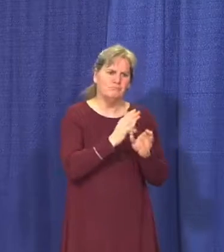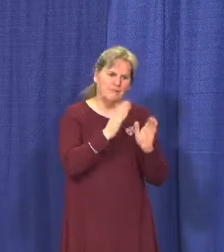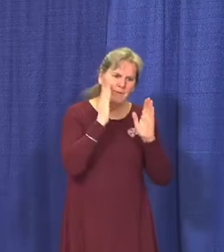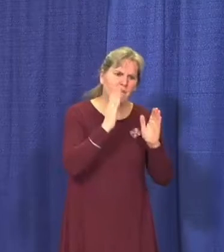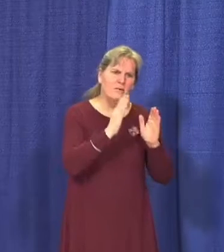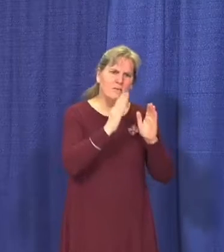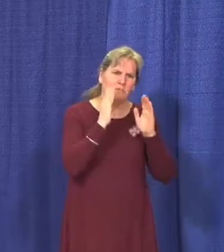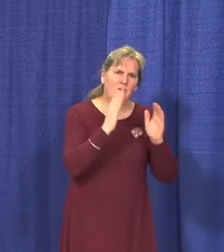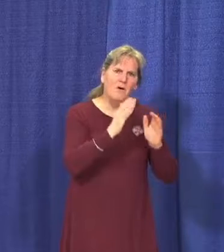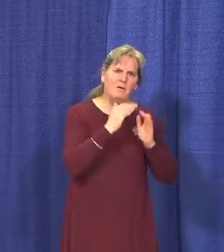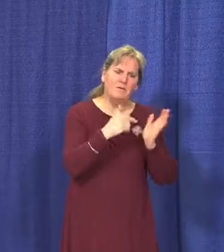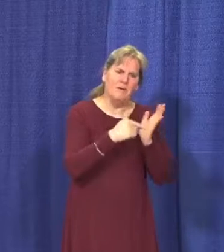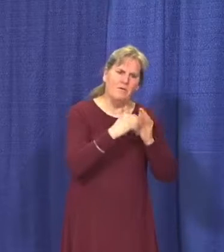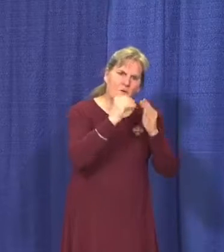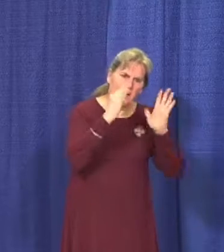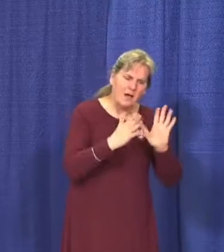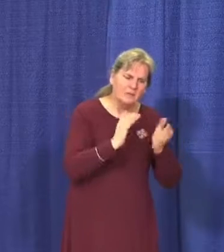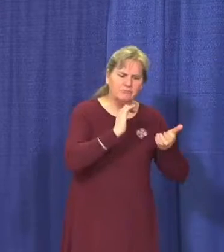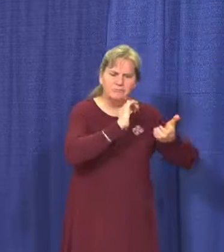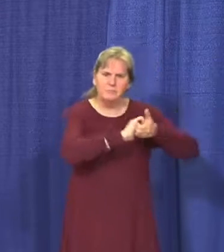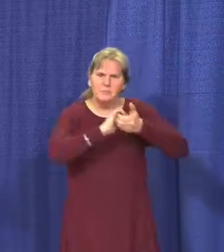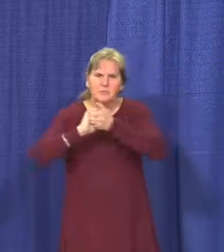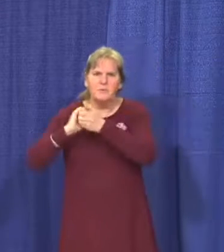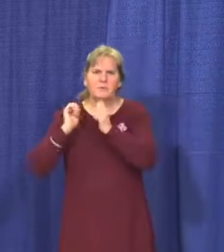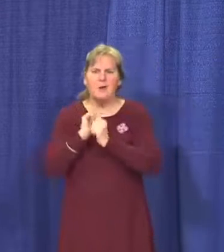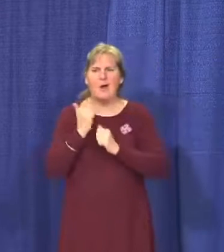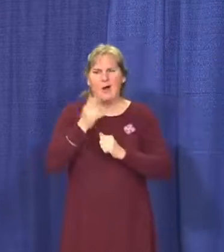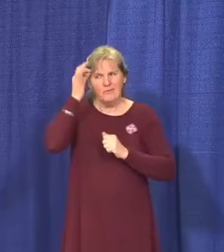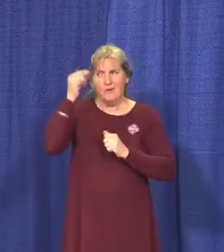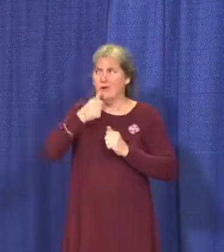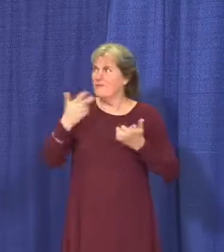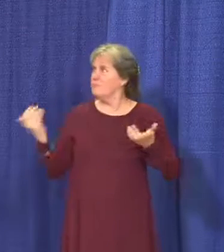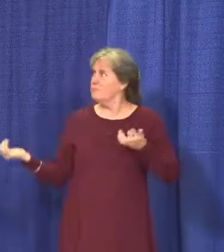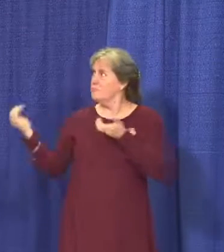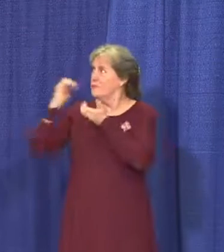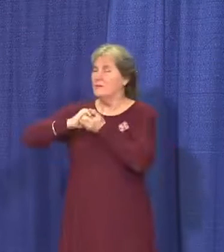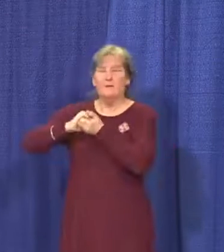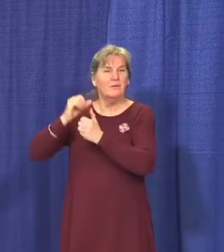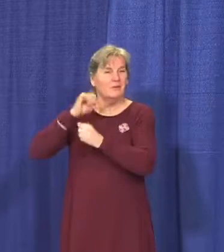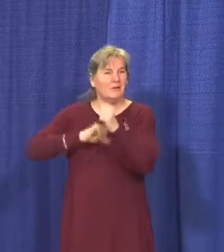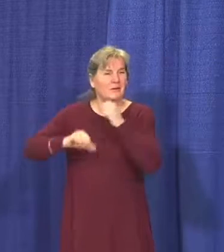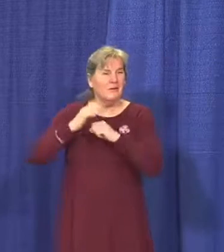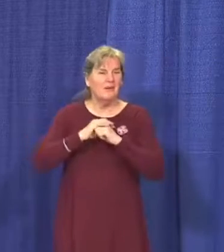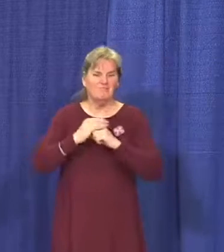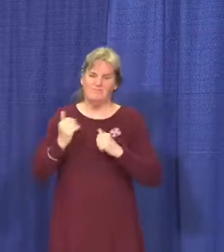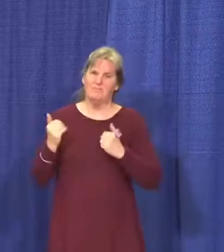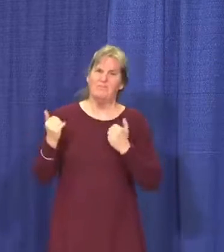housing, for her partnership and collaboration with our government to make sure that we deliver these kinds of